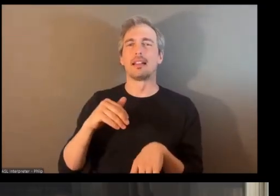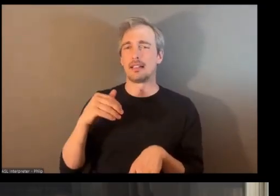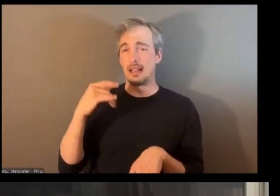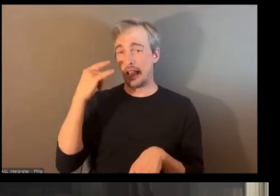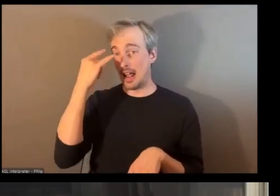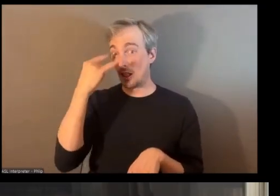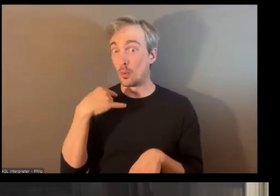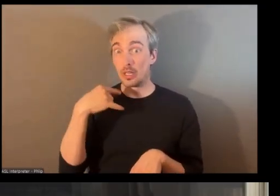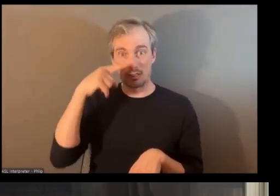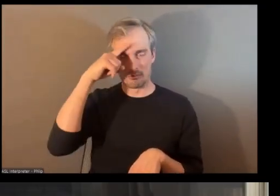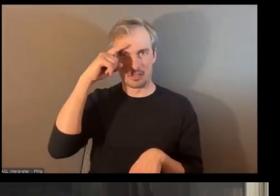Okay.